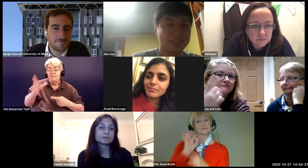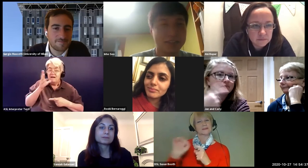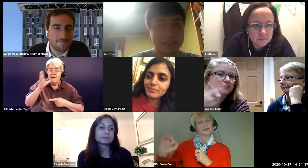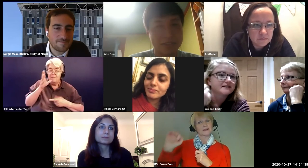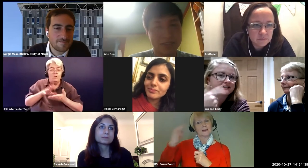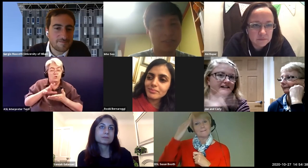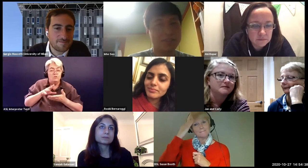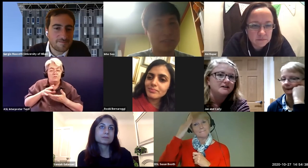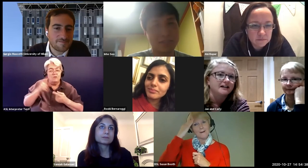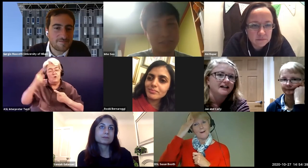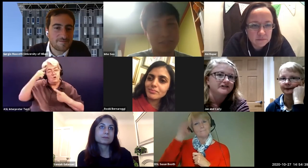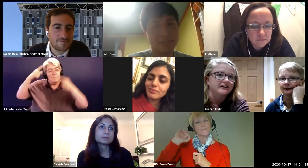processing and communication